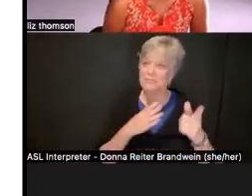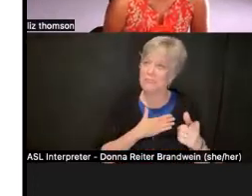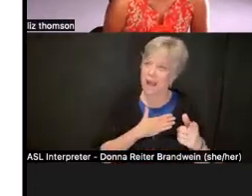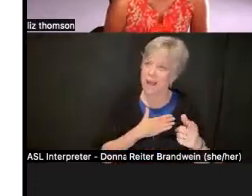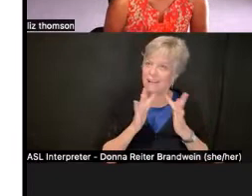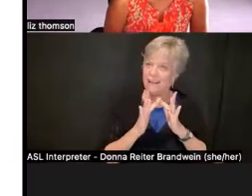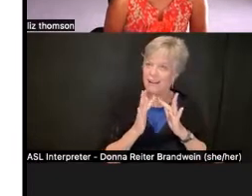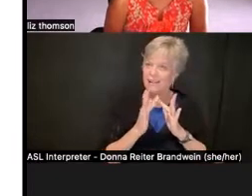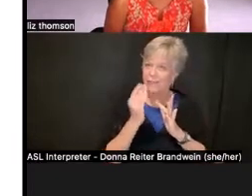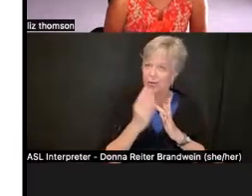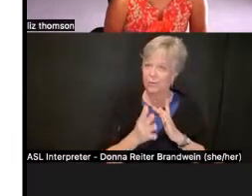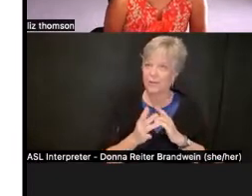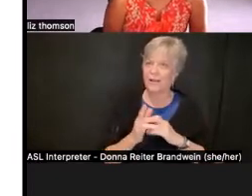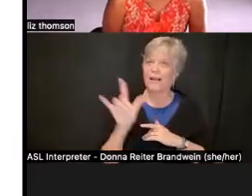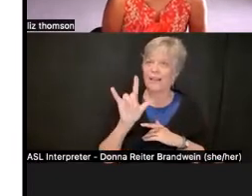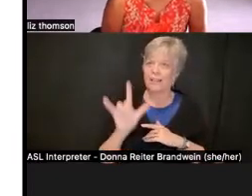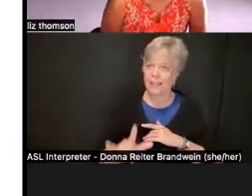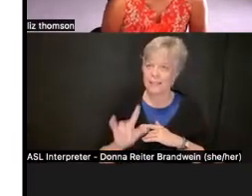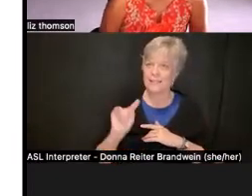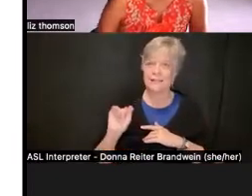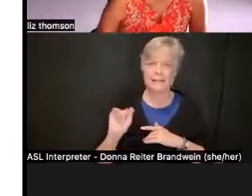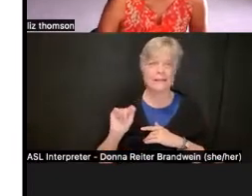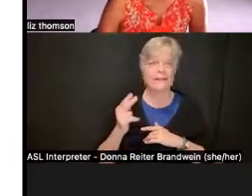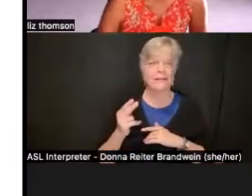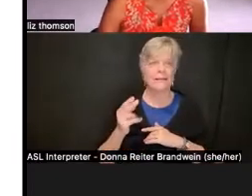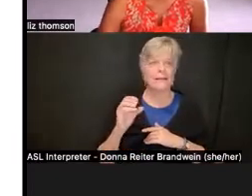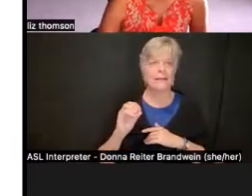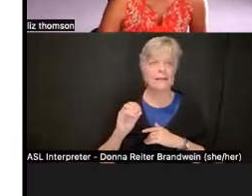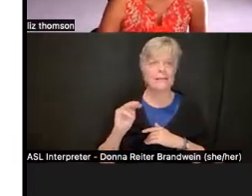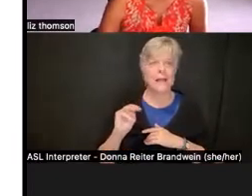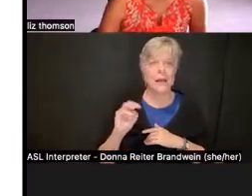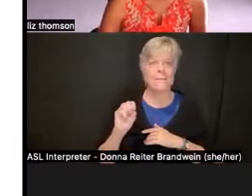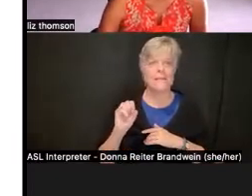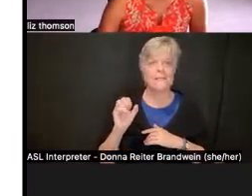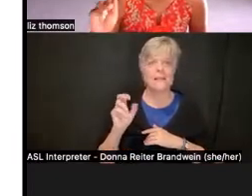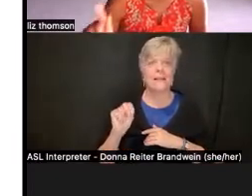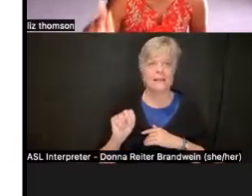Liz Thomson and then my email lthomson with no P,